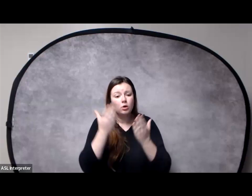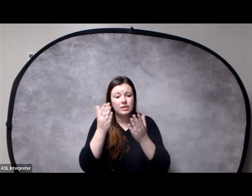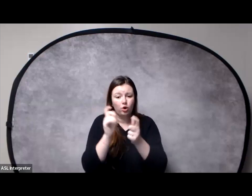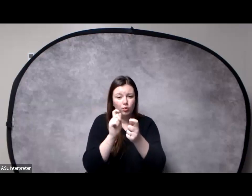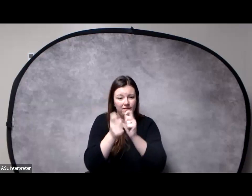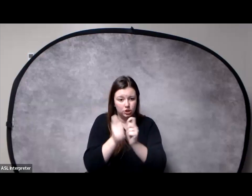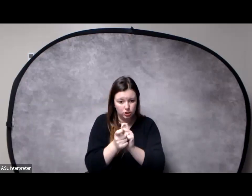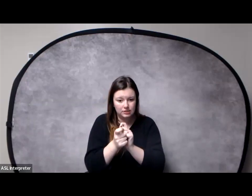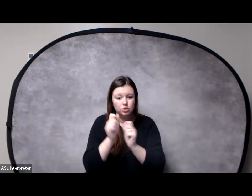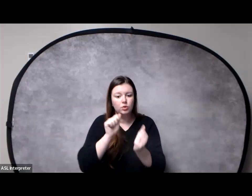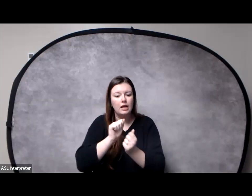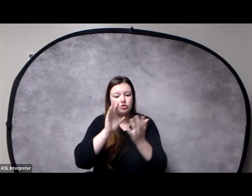on the basis of disability and child welfare